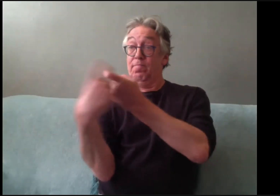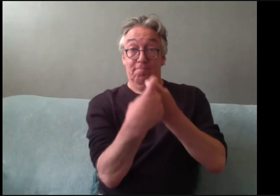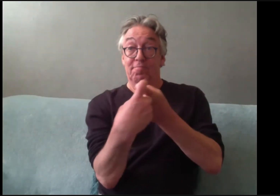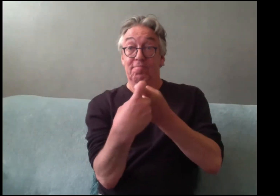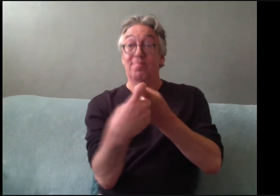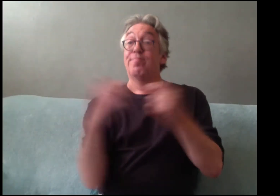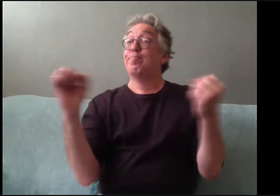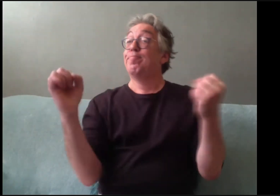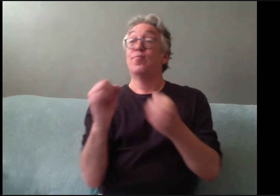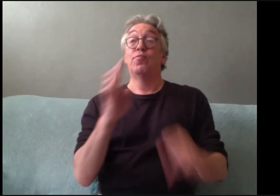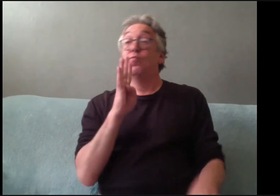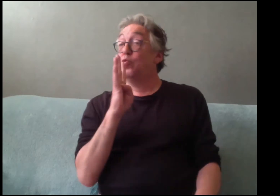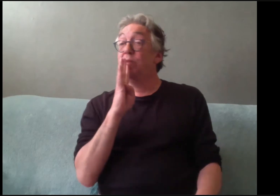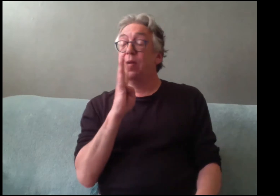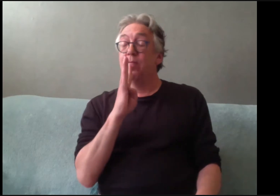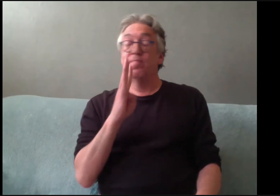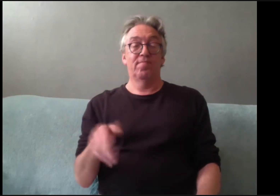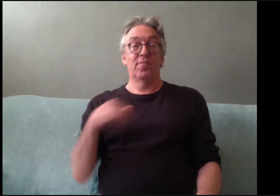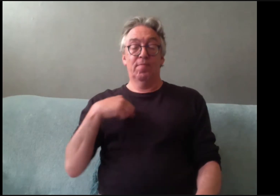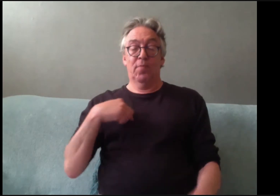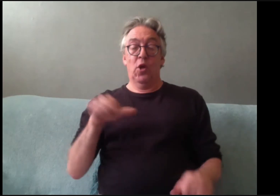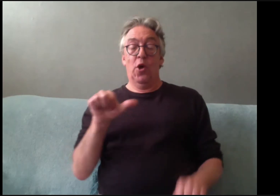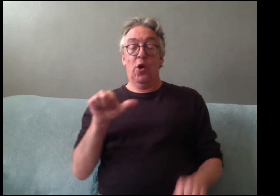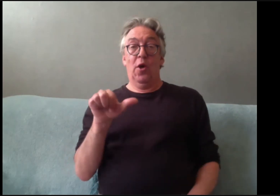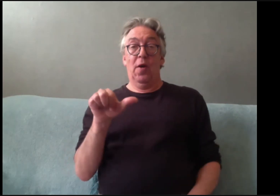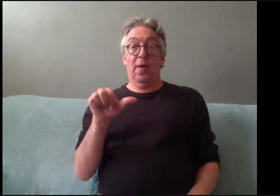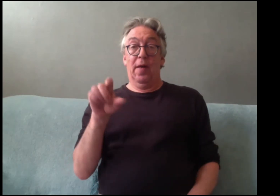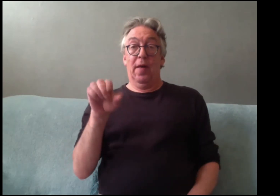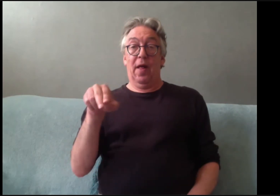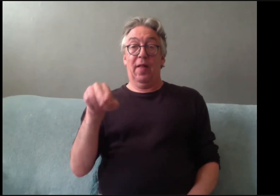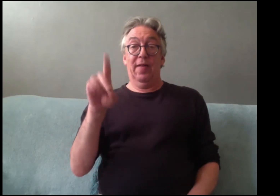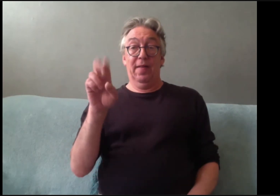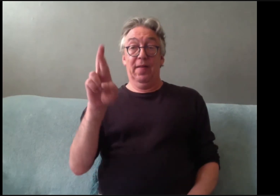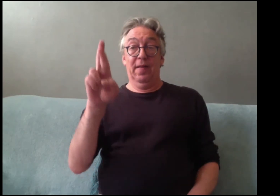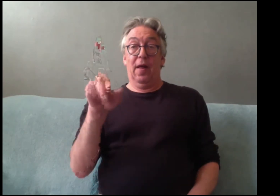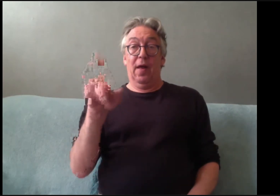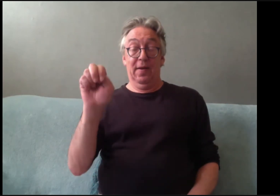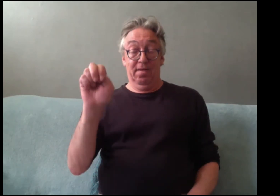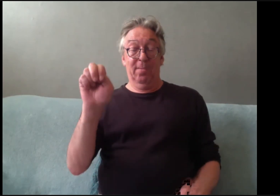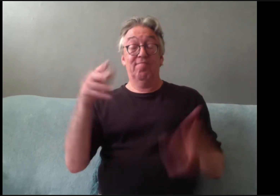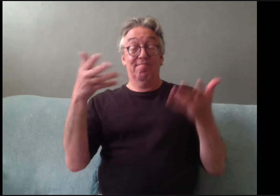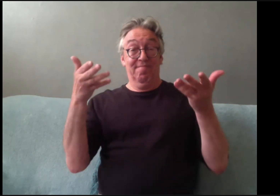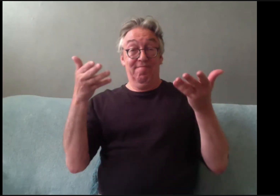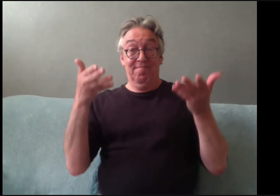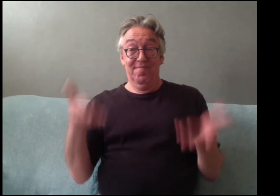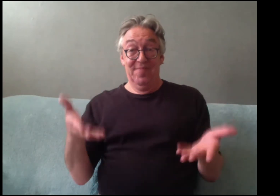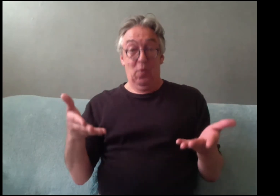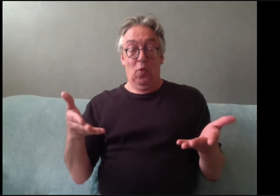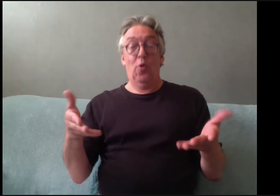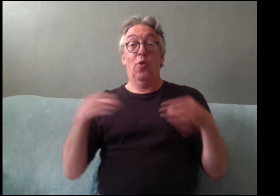Hello everyone. Welcome to the webinar Lockdown measures during COVID-19. How it affects persons with disabilities.